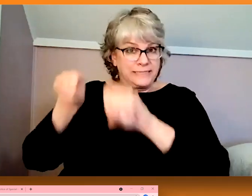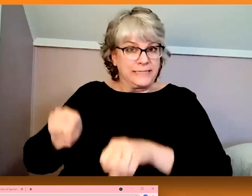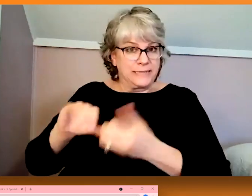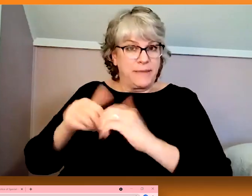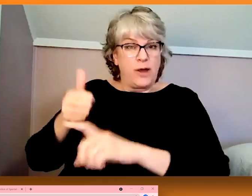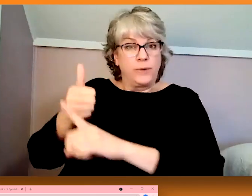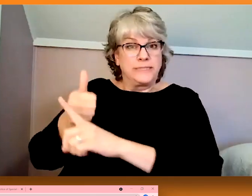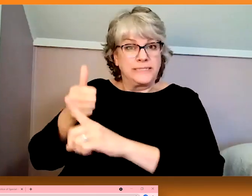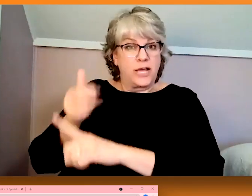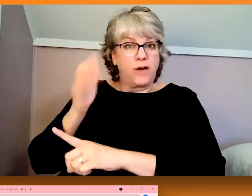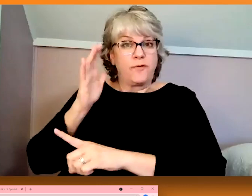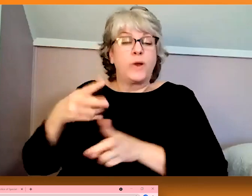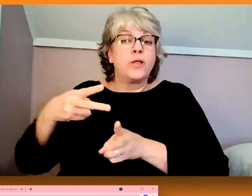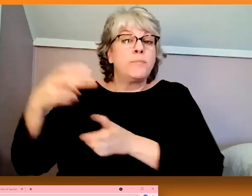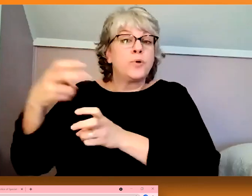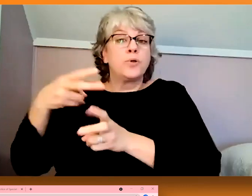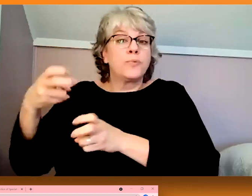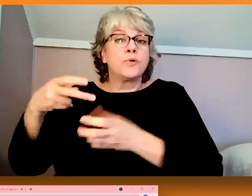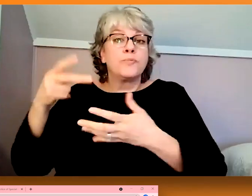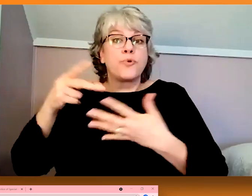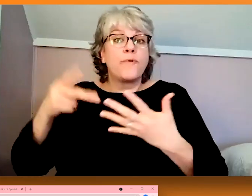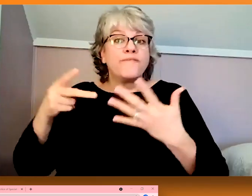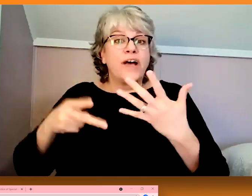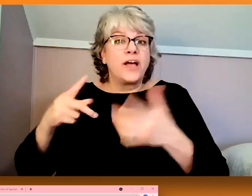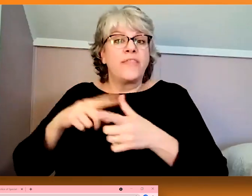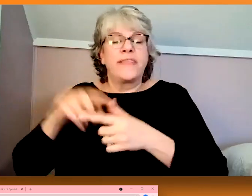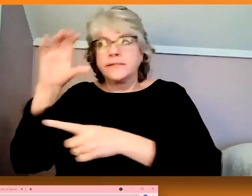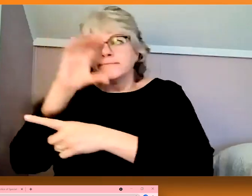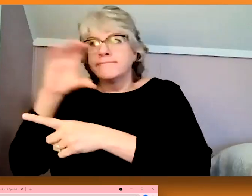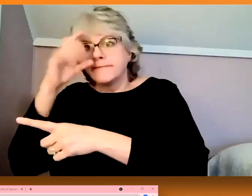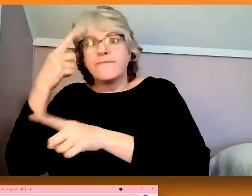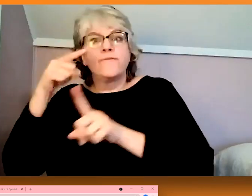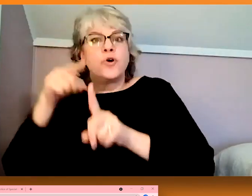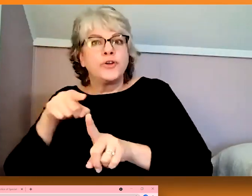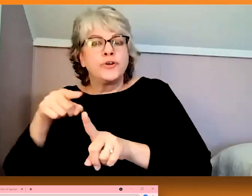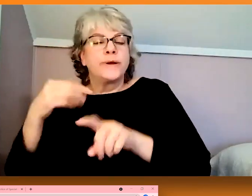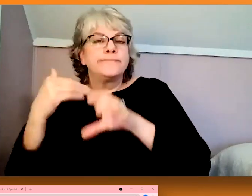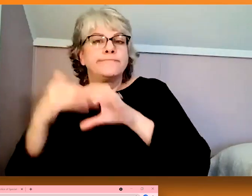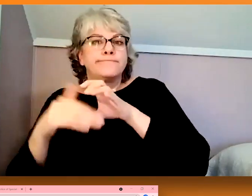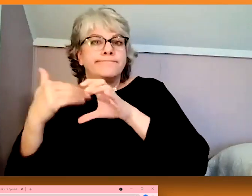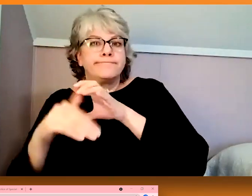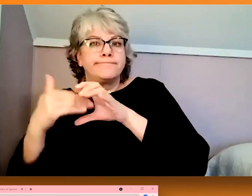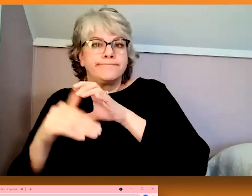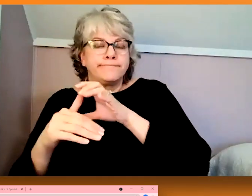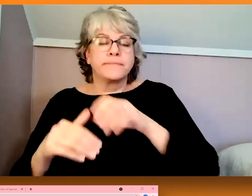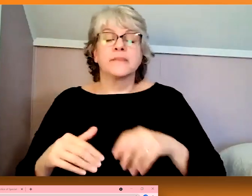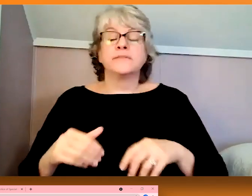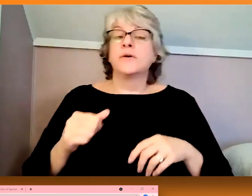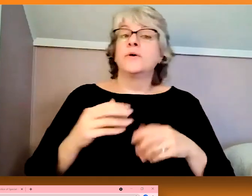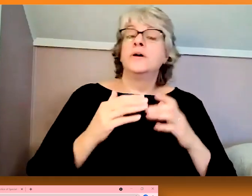but in the guide, it just says that your saved search-- so for example,